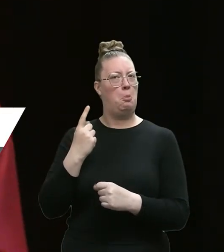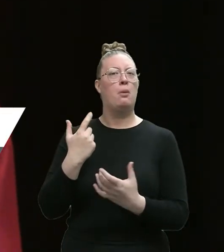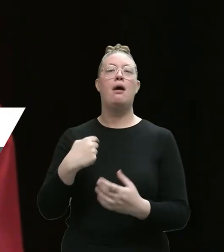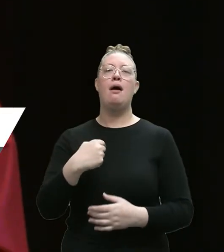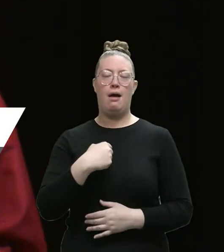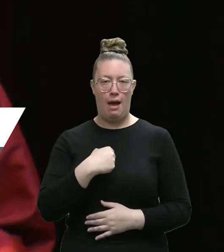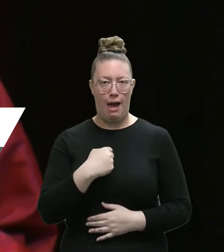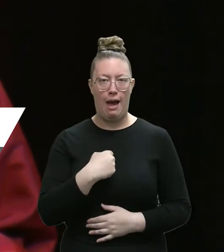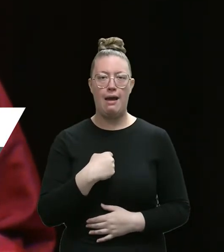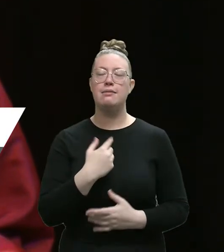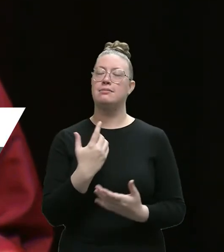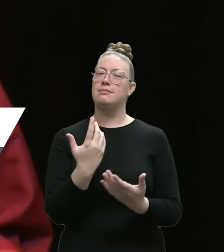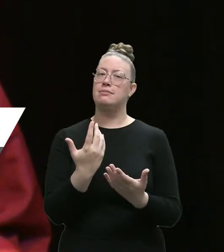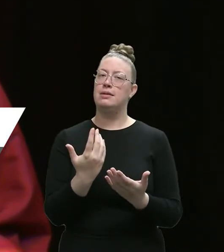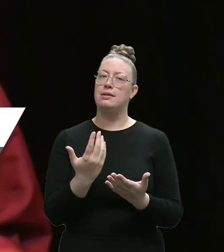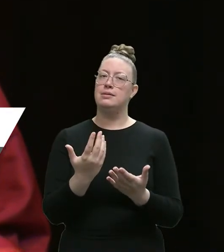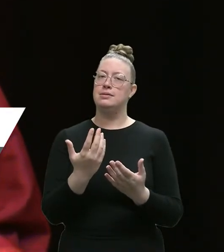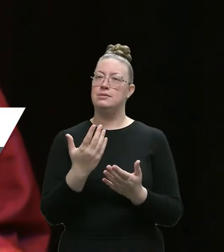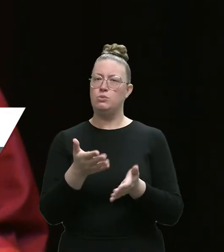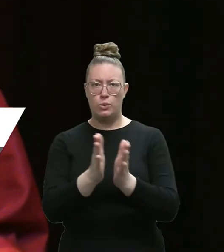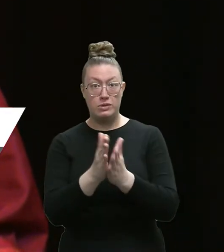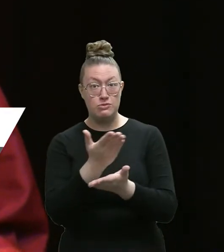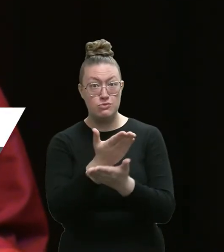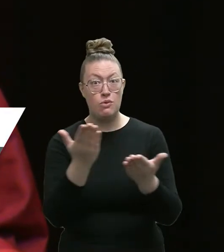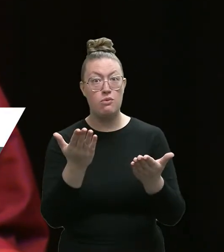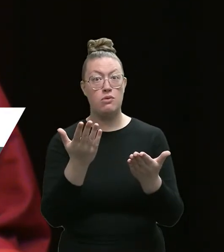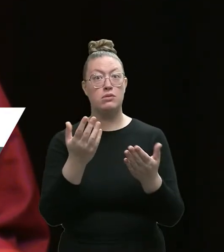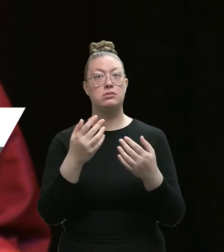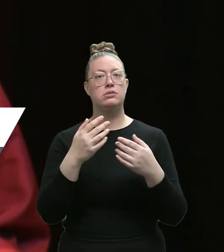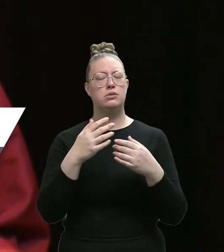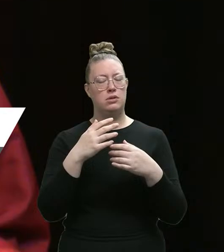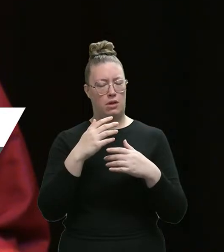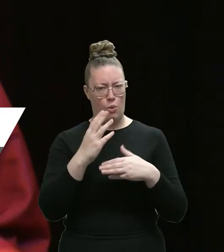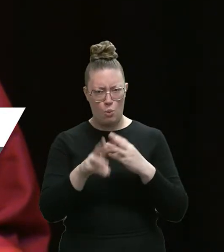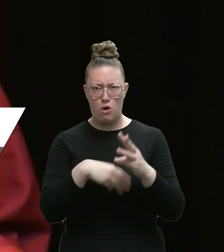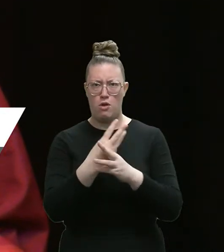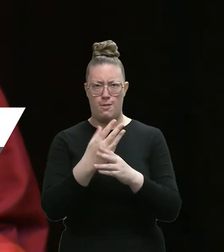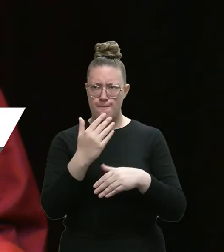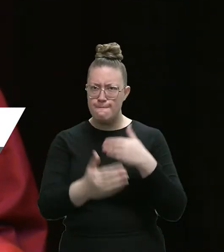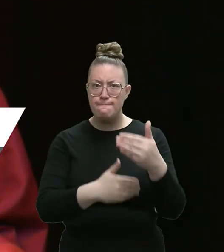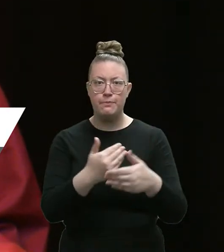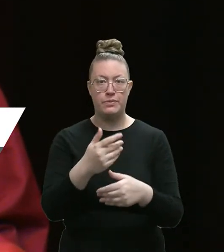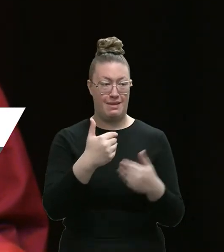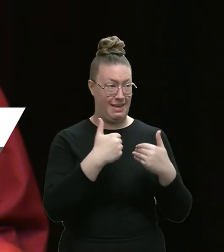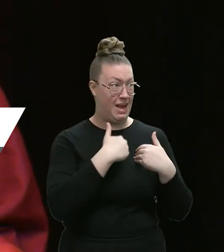Althought popped up for my philosophy class, that these four things were the cardinal virtues that Plato explained.